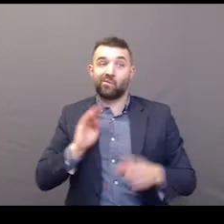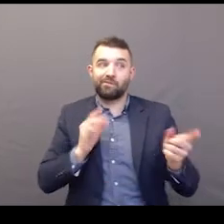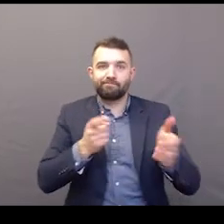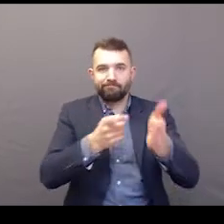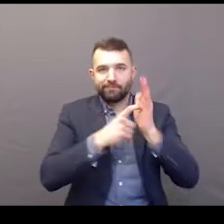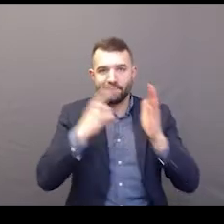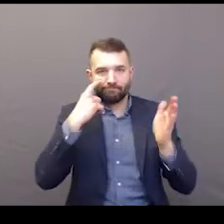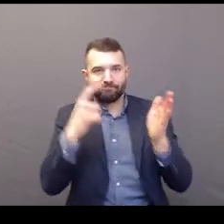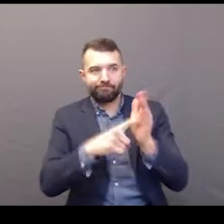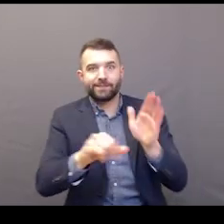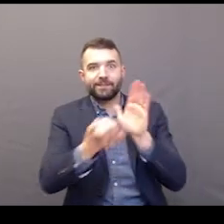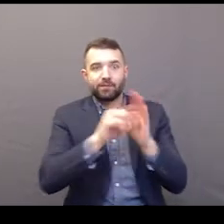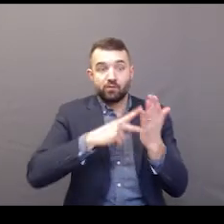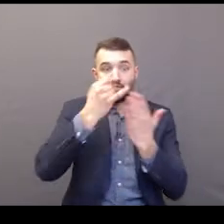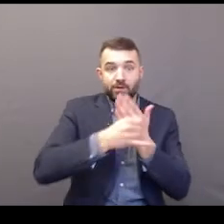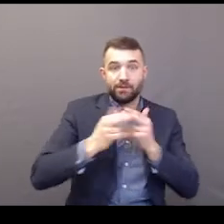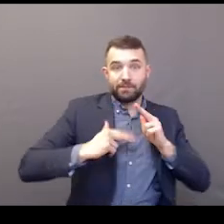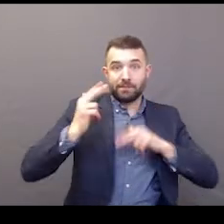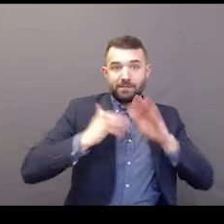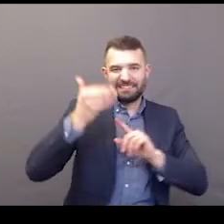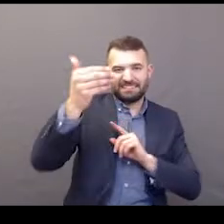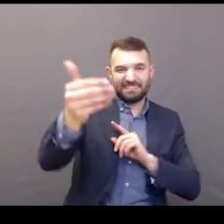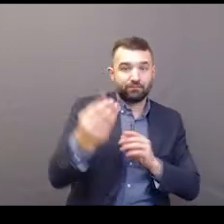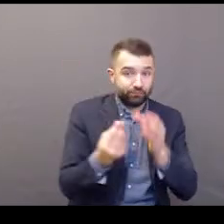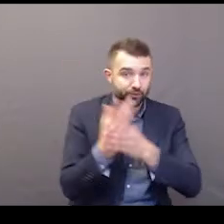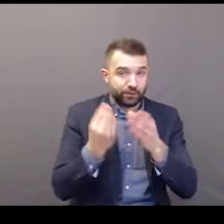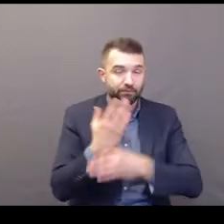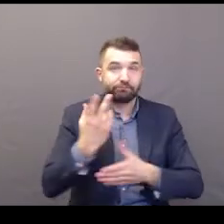When I say “preliminary design,” what I’m referring to is the 30%